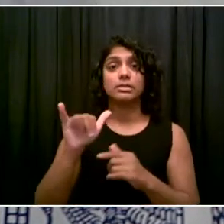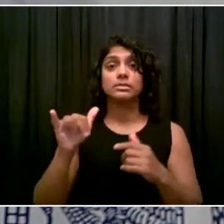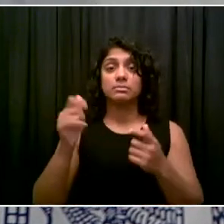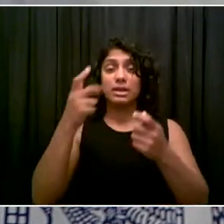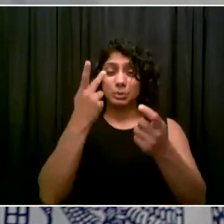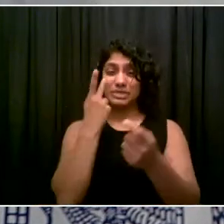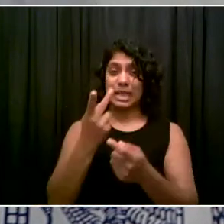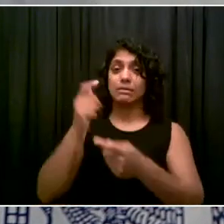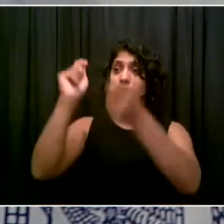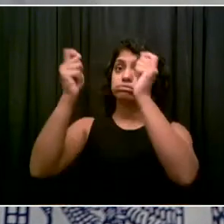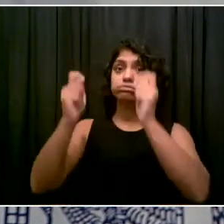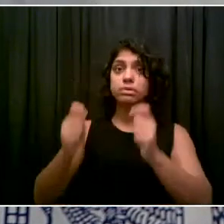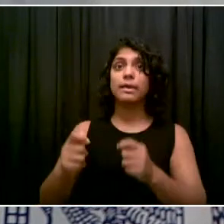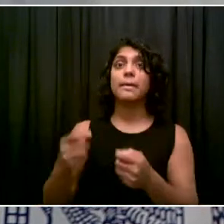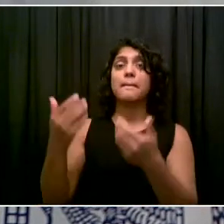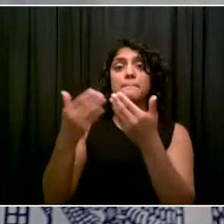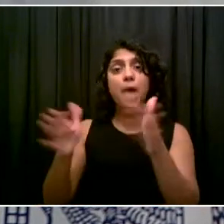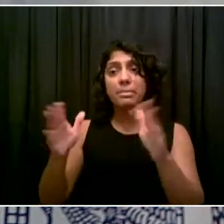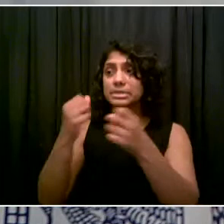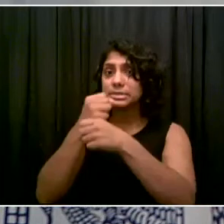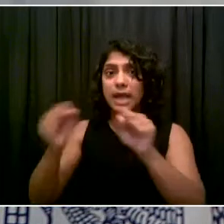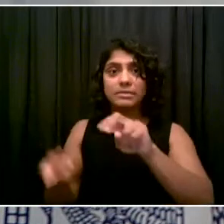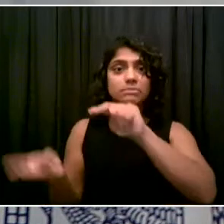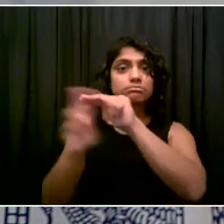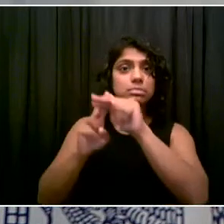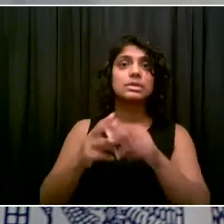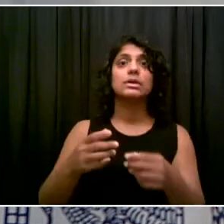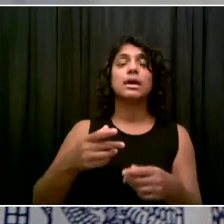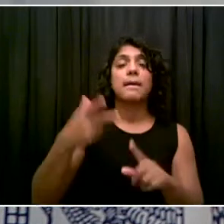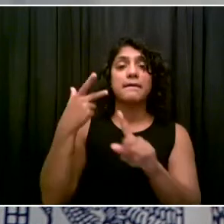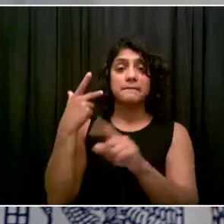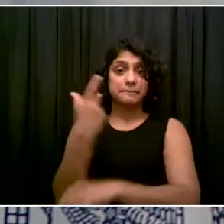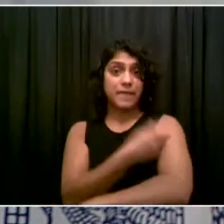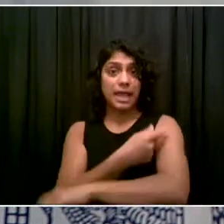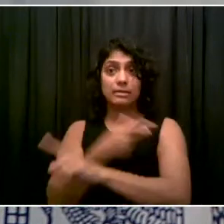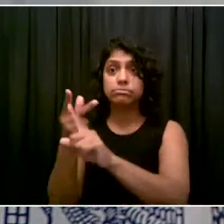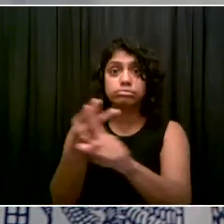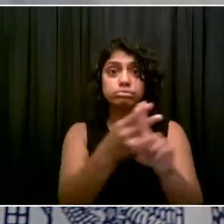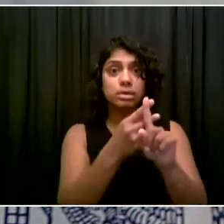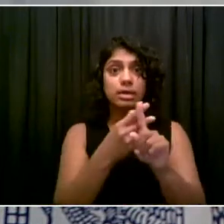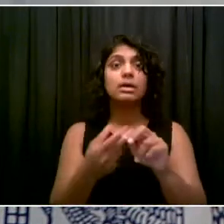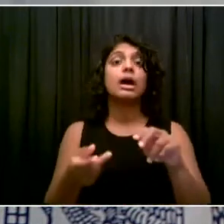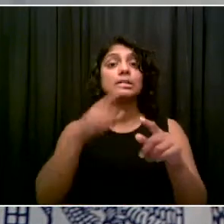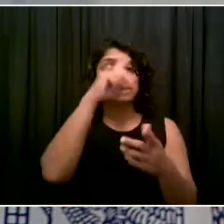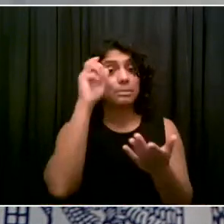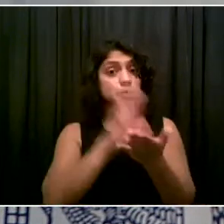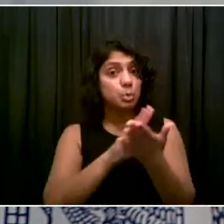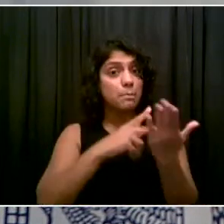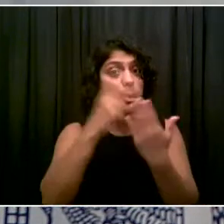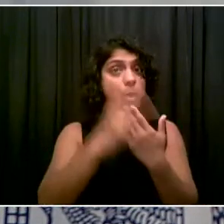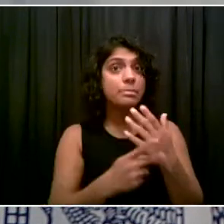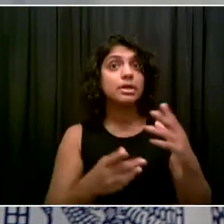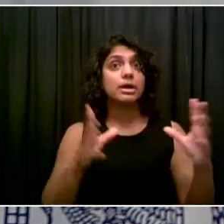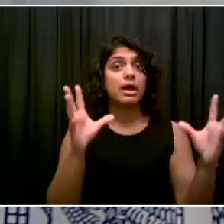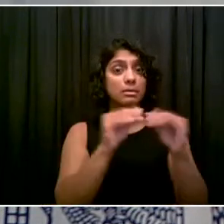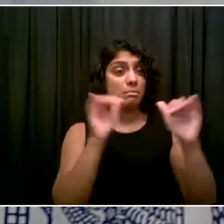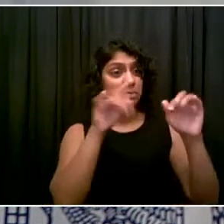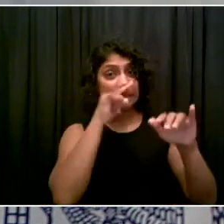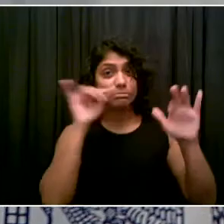MOVING THE CITY FORWARD WHETHER IT IS ADDRESSING PUBLIC SAFETY OR INTSIENFYG IN VACCINATION OR